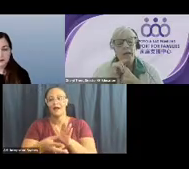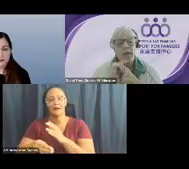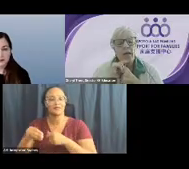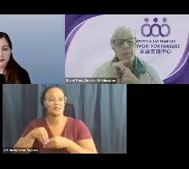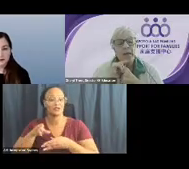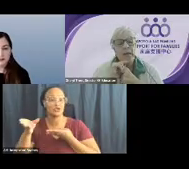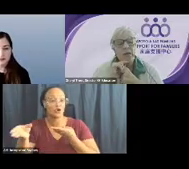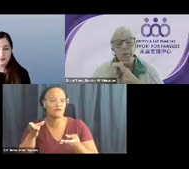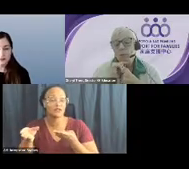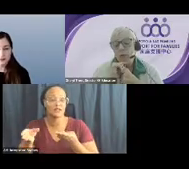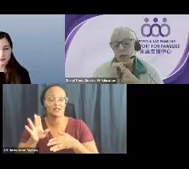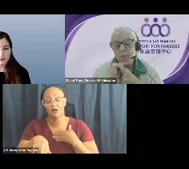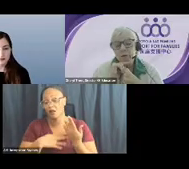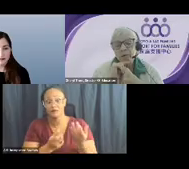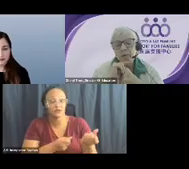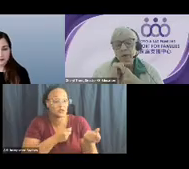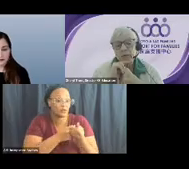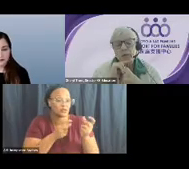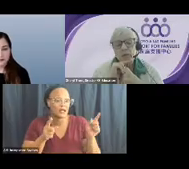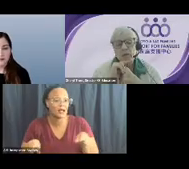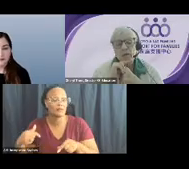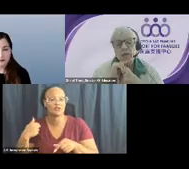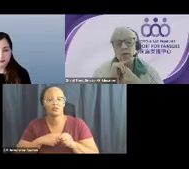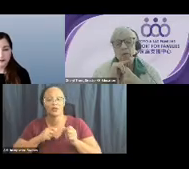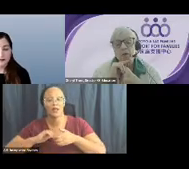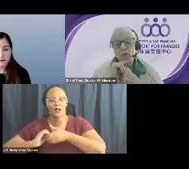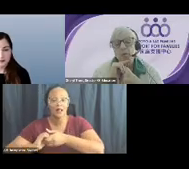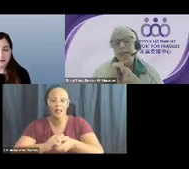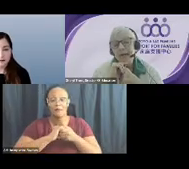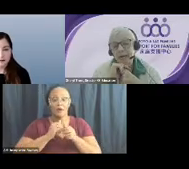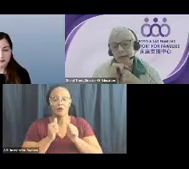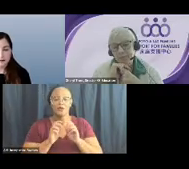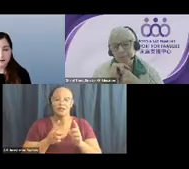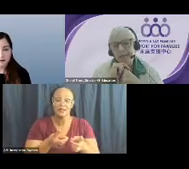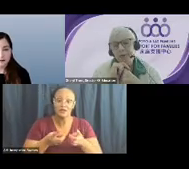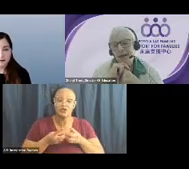happening um and so we can work collaboratively with the district to try to solve those with data